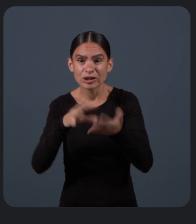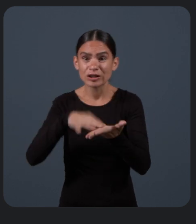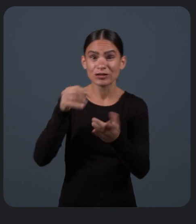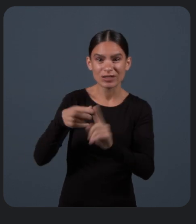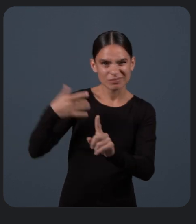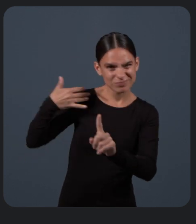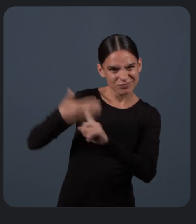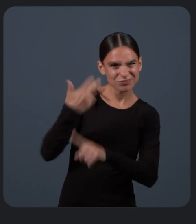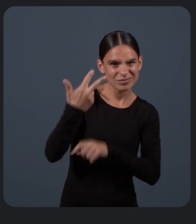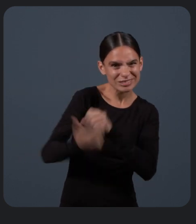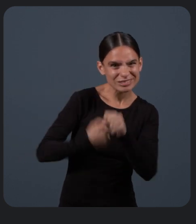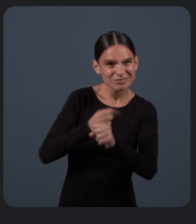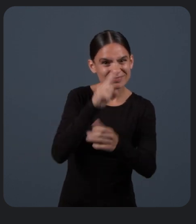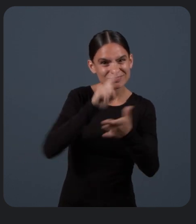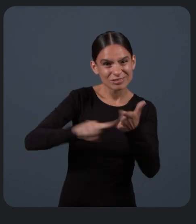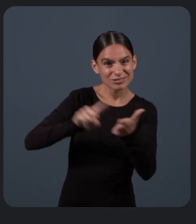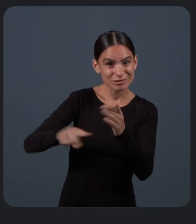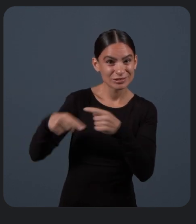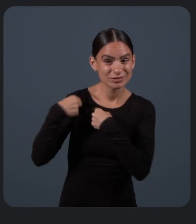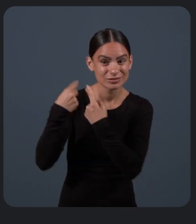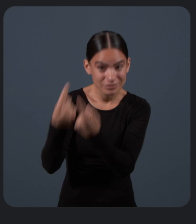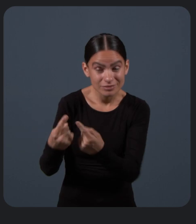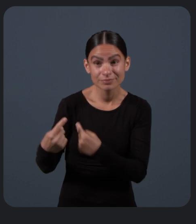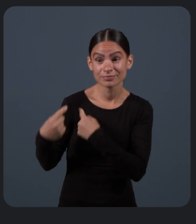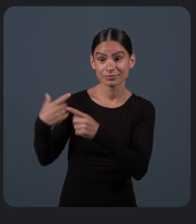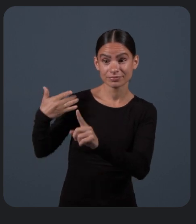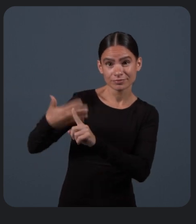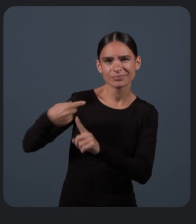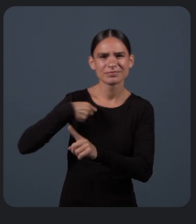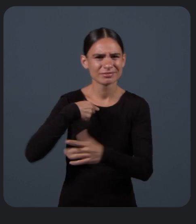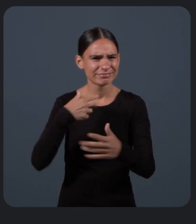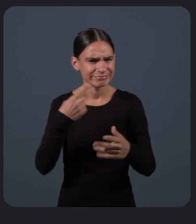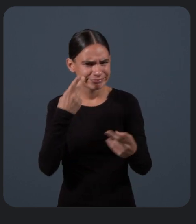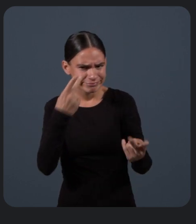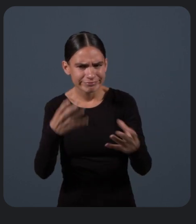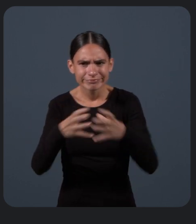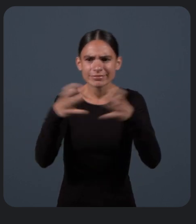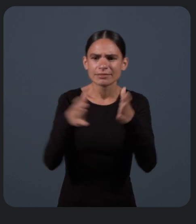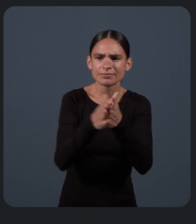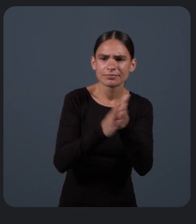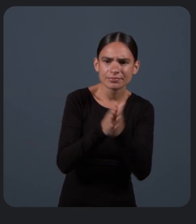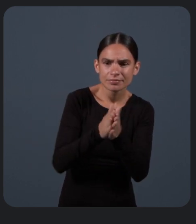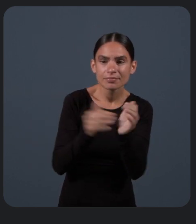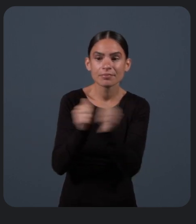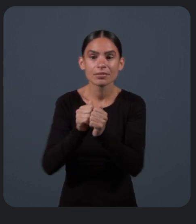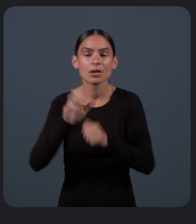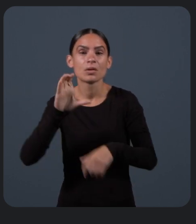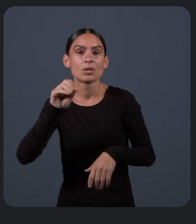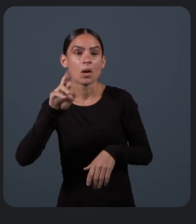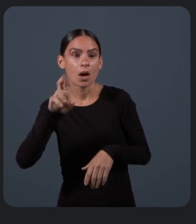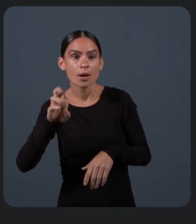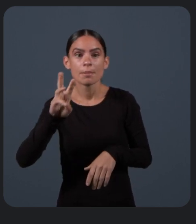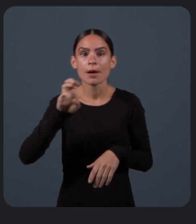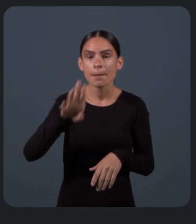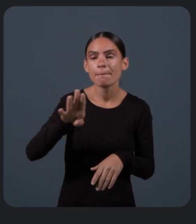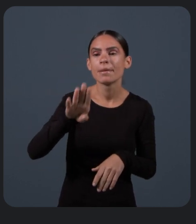And, over the past year, we've seen massive momentum with Core Web Vitals. Nearly 50% more websites now meet our recommended